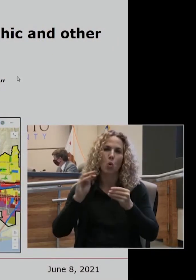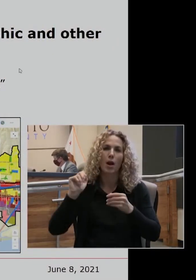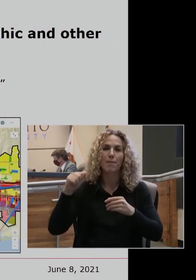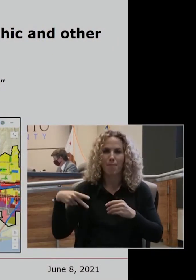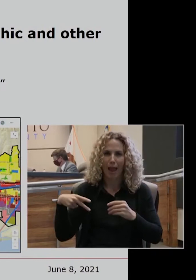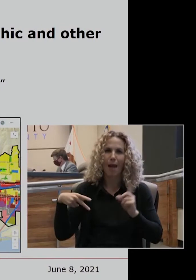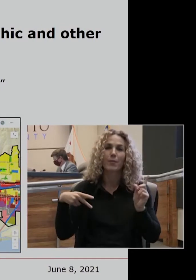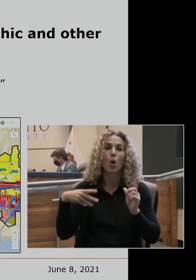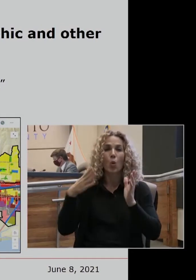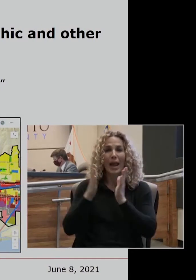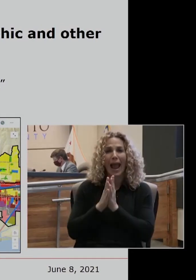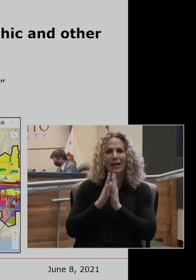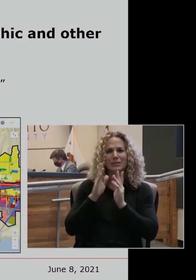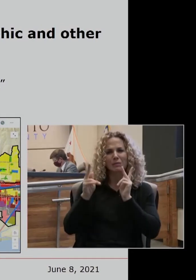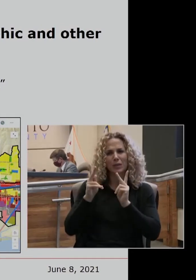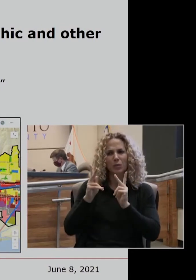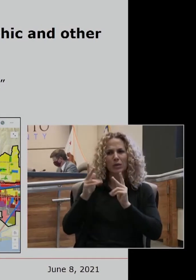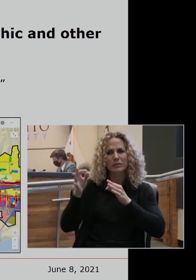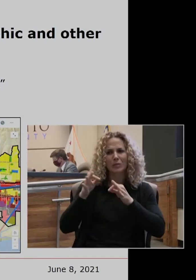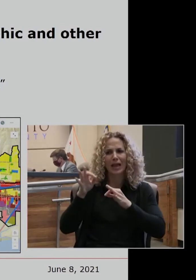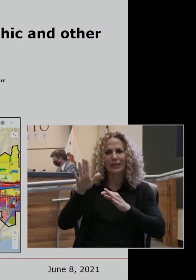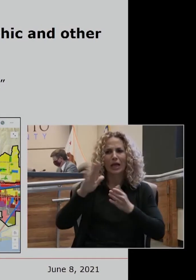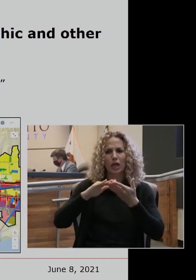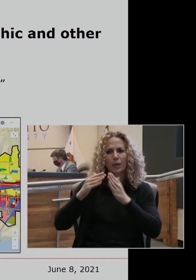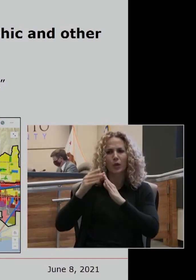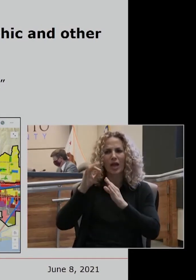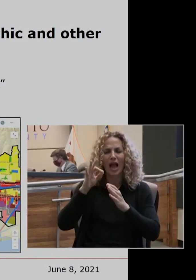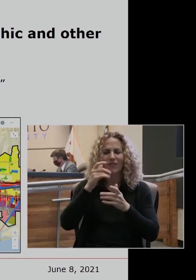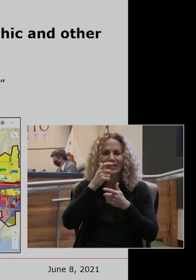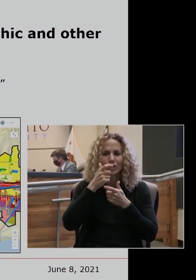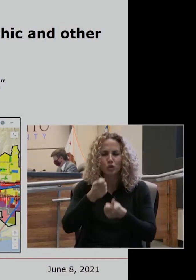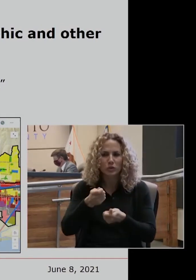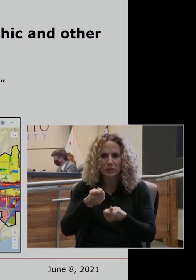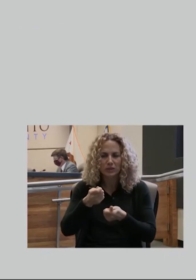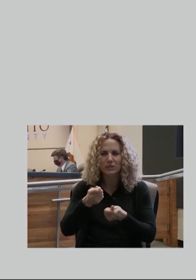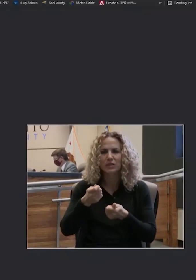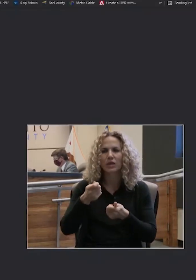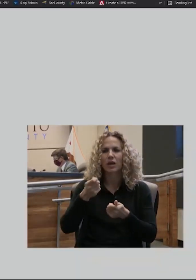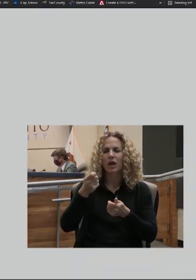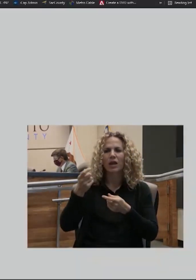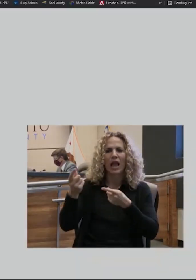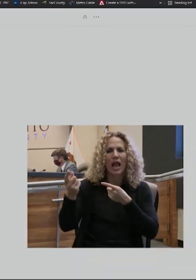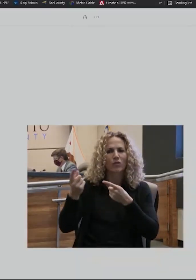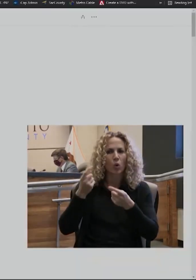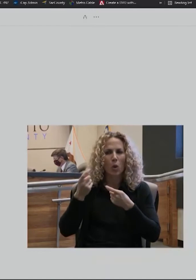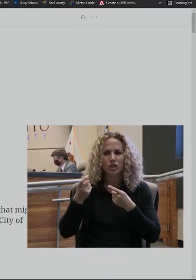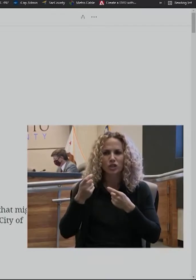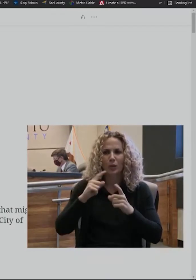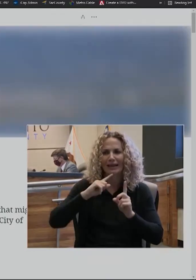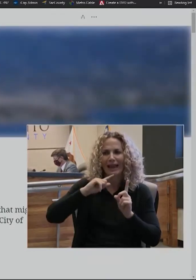PEOPLE TO TELL US ABOUT THEIR COMMUNITY OF INTEREST, MR. YOKUM COMMUNITY OF INTEREST, MR. YOKUM WALKED THROUGH QUESTIONS HE WALKED THROUGH QUESTIONS HE WANTED ANSWERS.